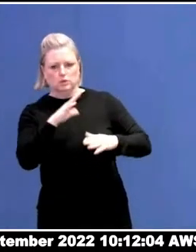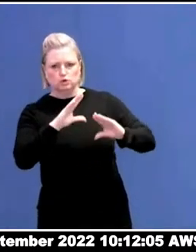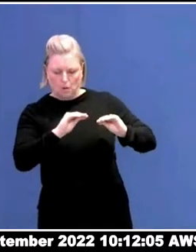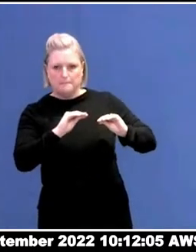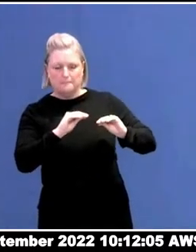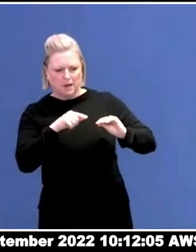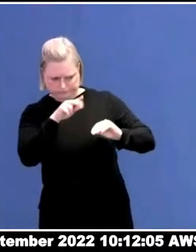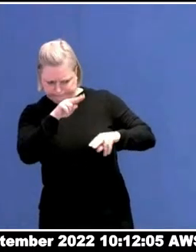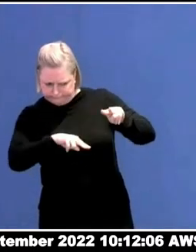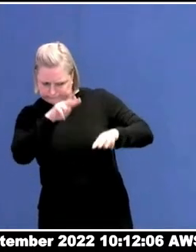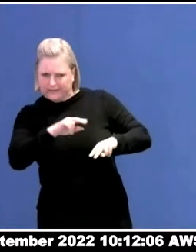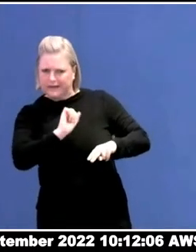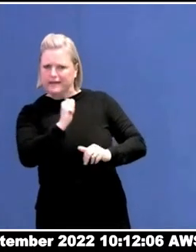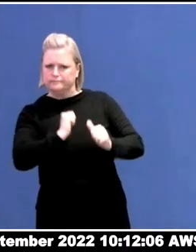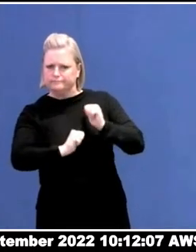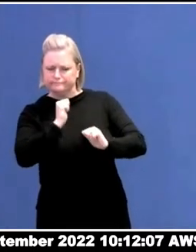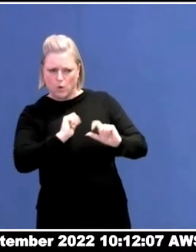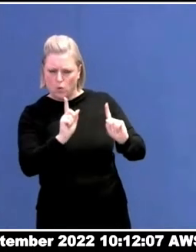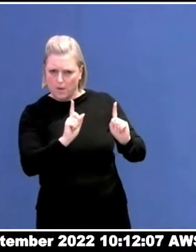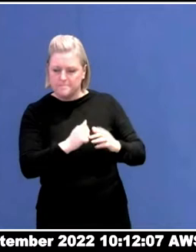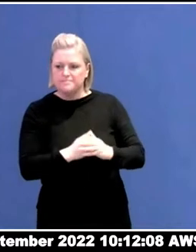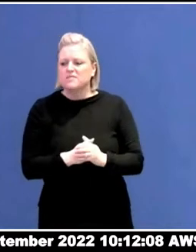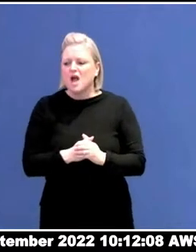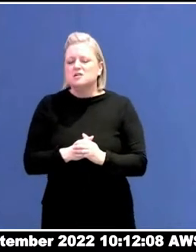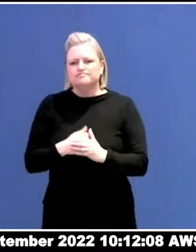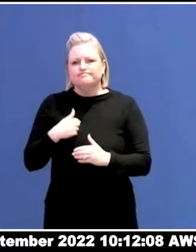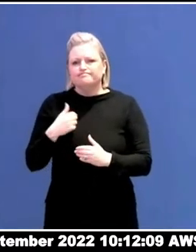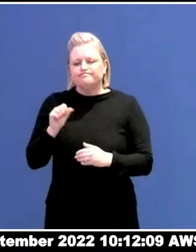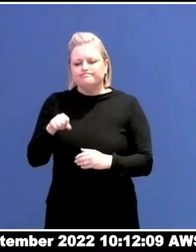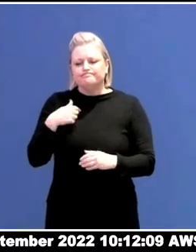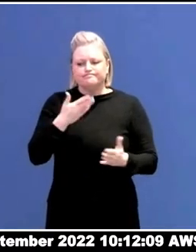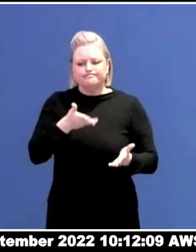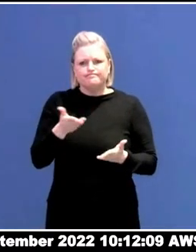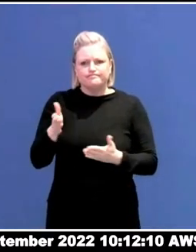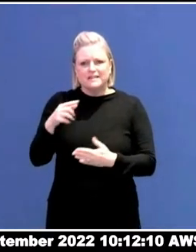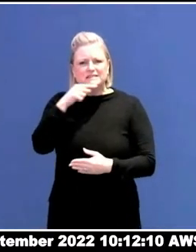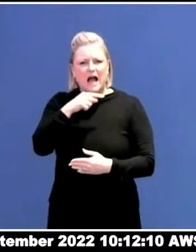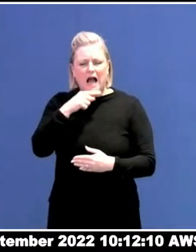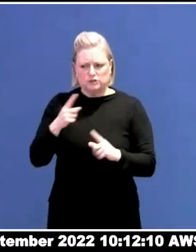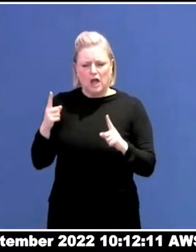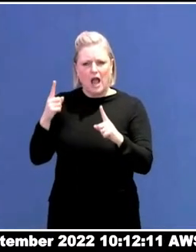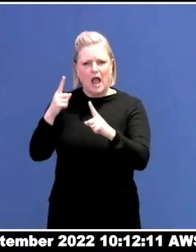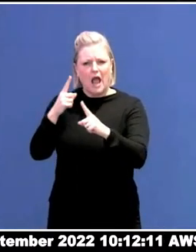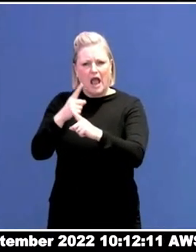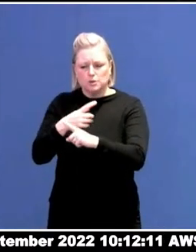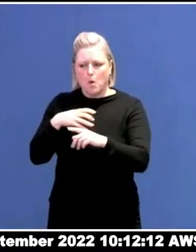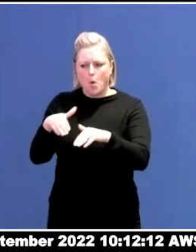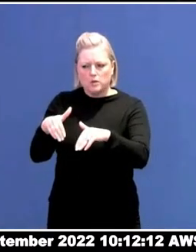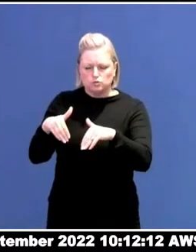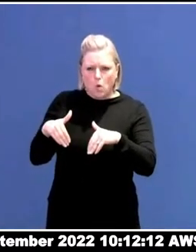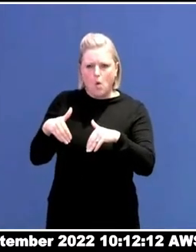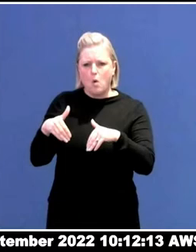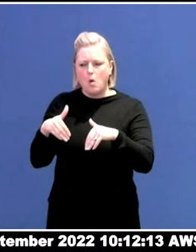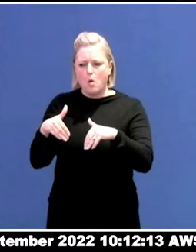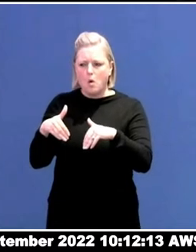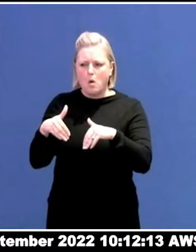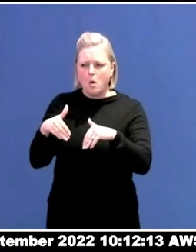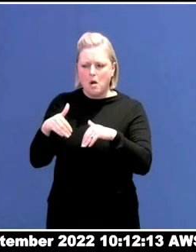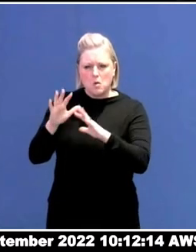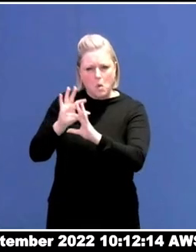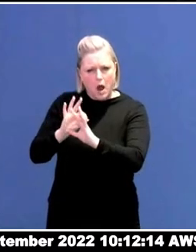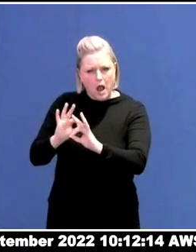He became very withdrawn, and I am pretty sure we were told that also